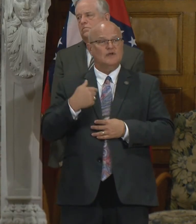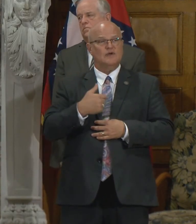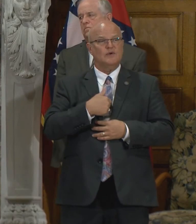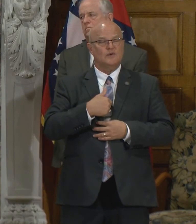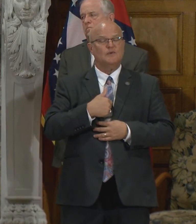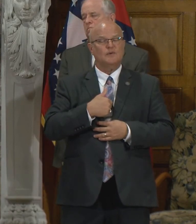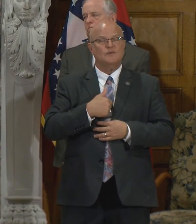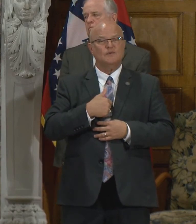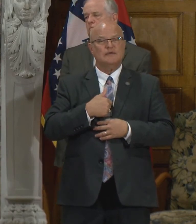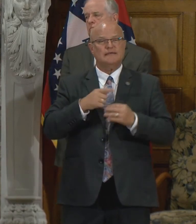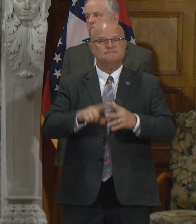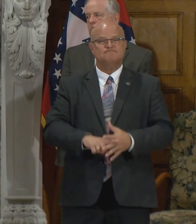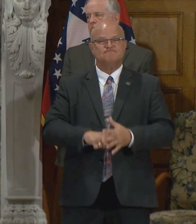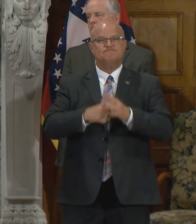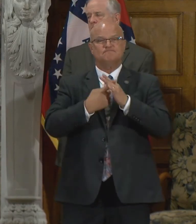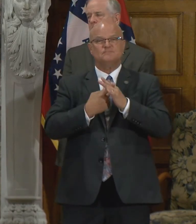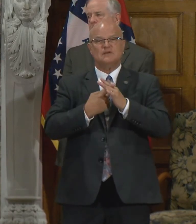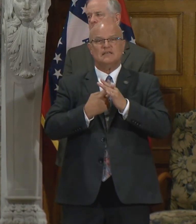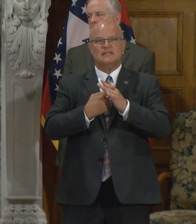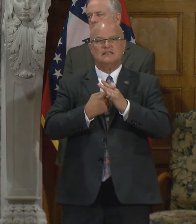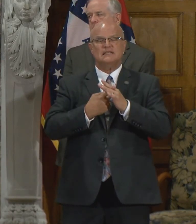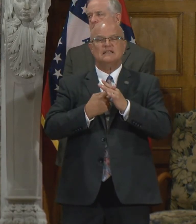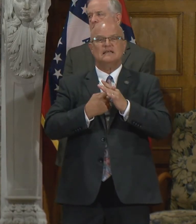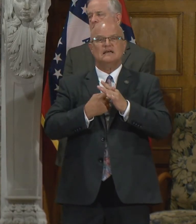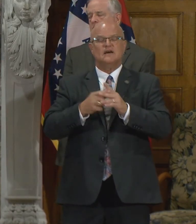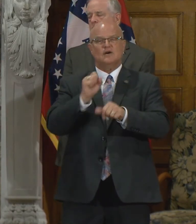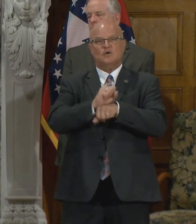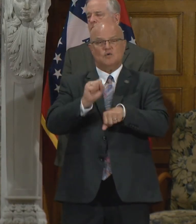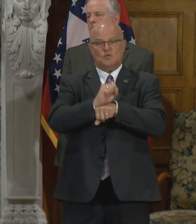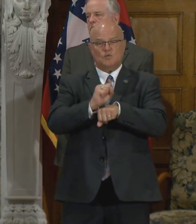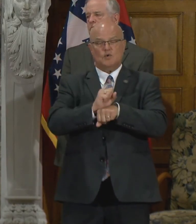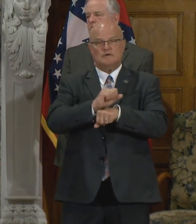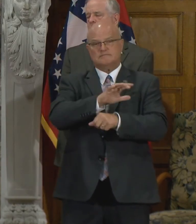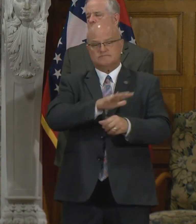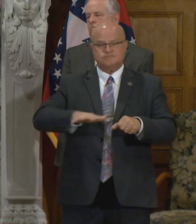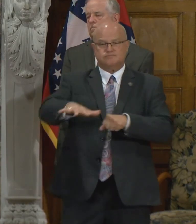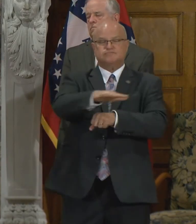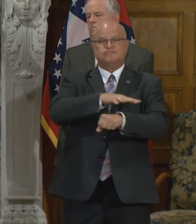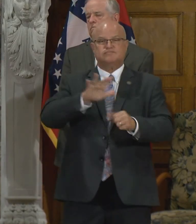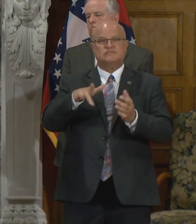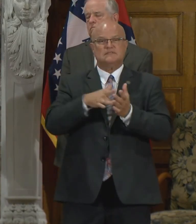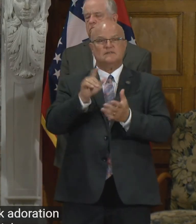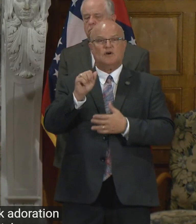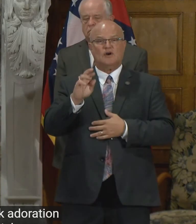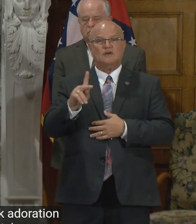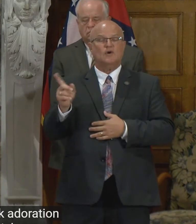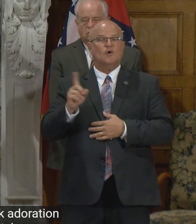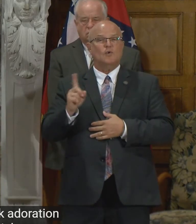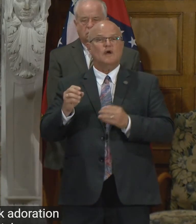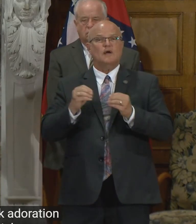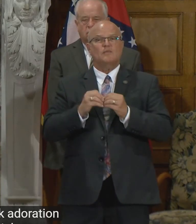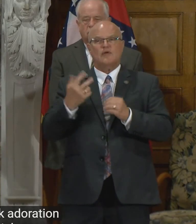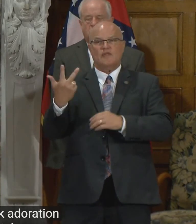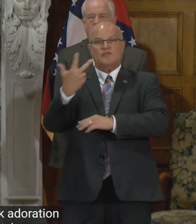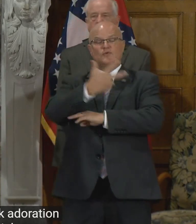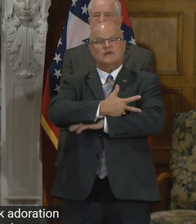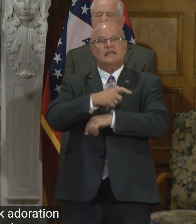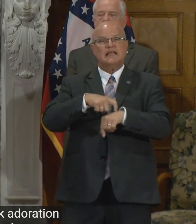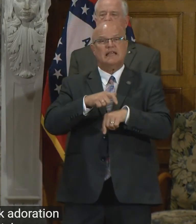a saturation effort here in Central Arkansas where? Over a three day period last